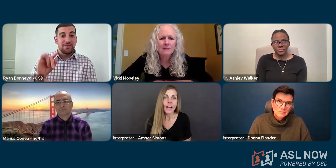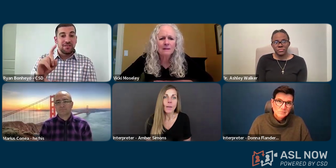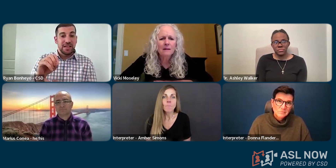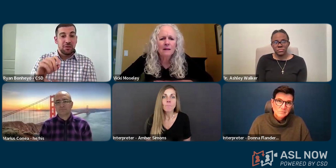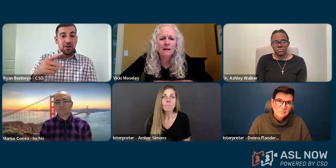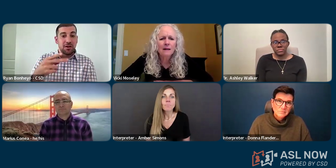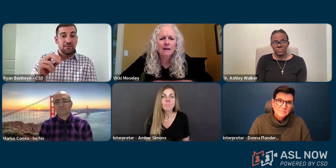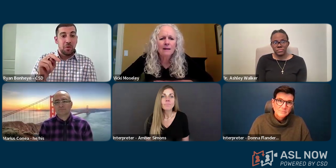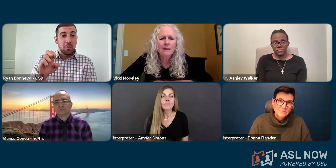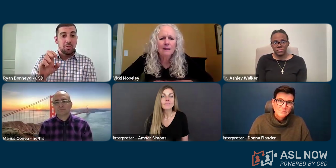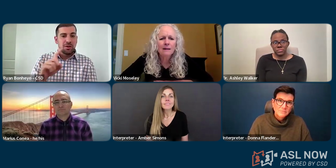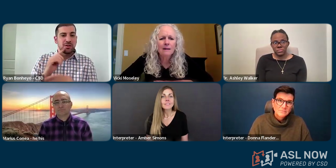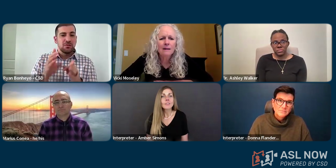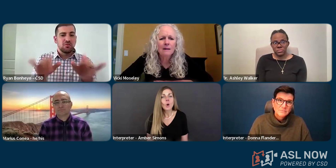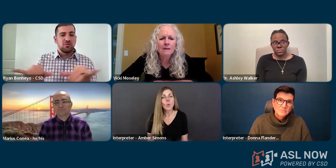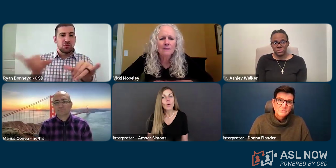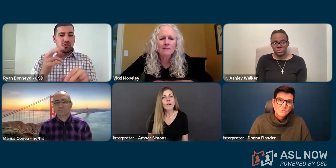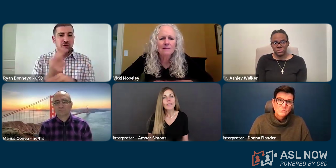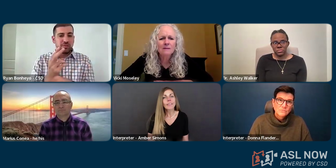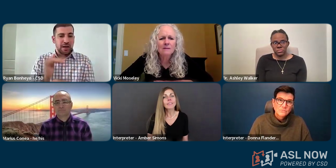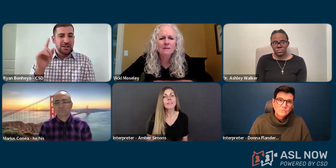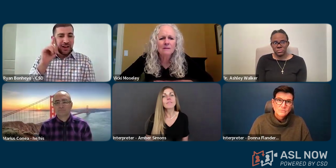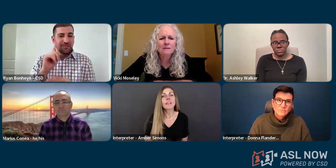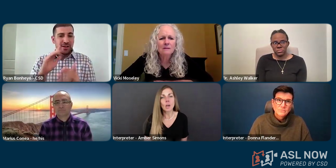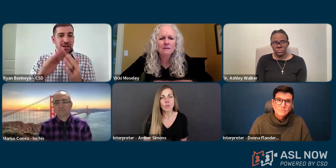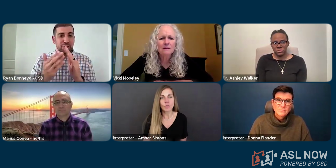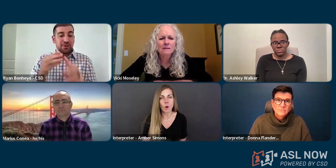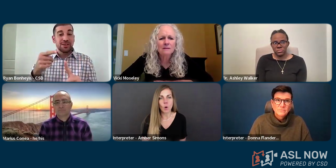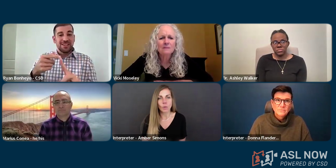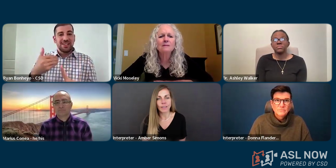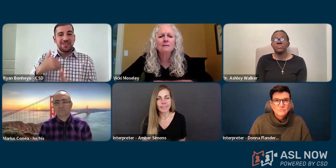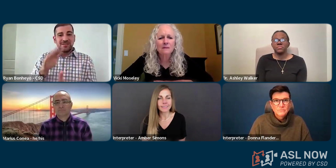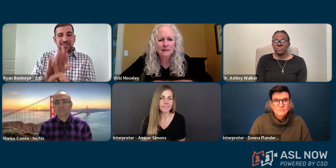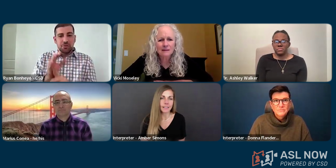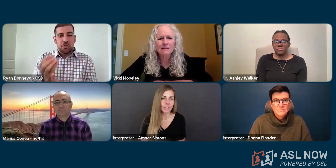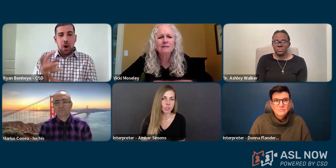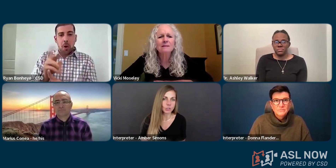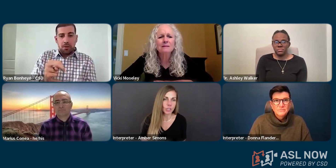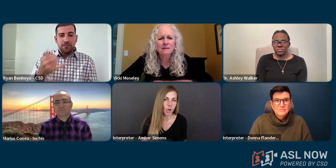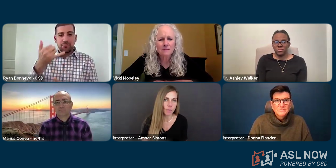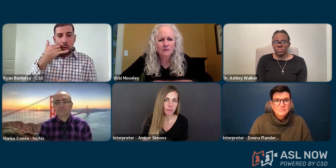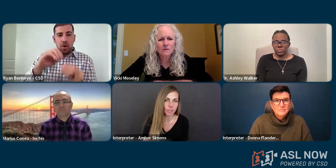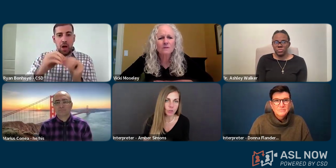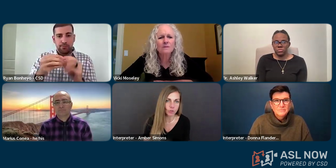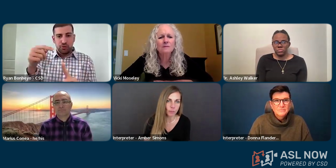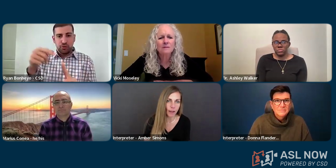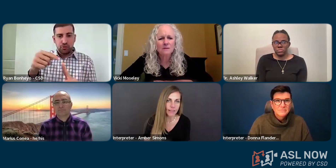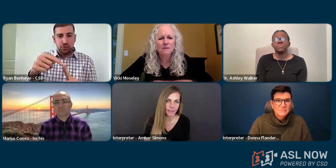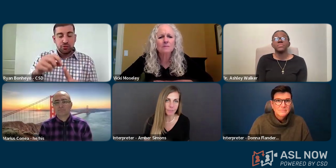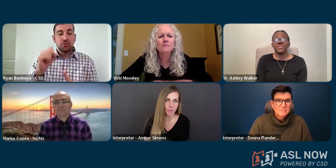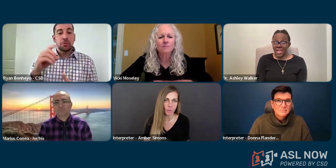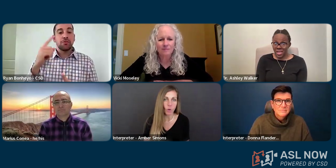So the video phone is a technology commonly used by deaf people.